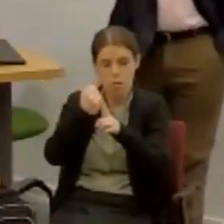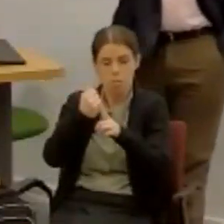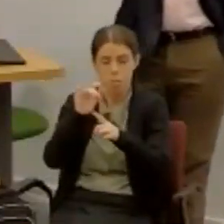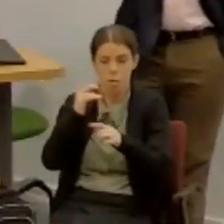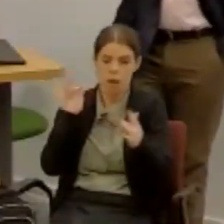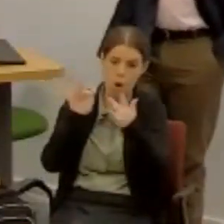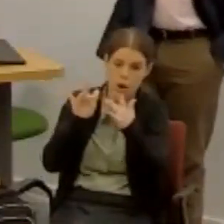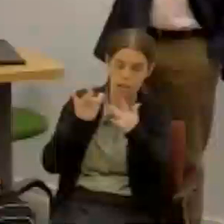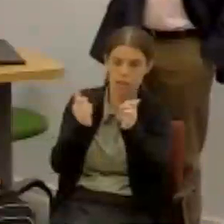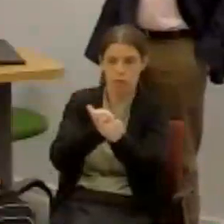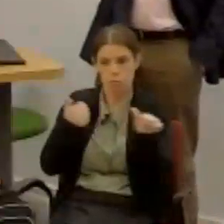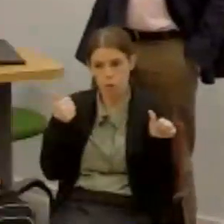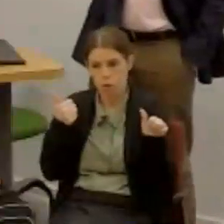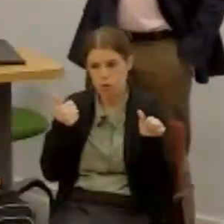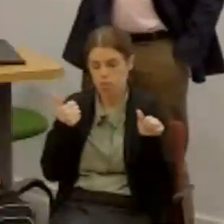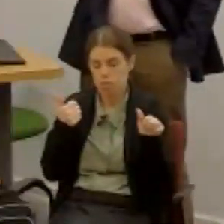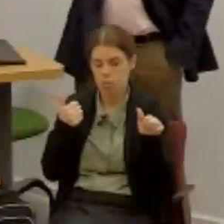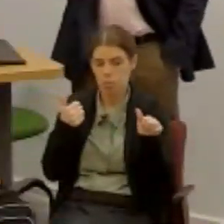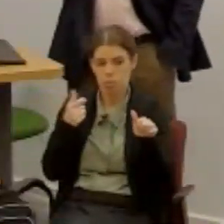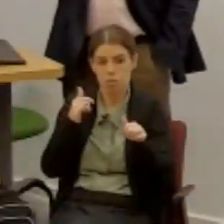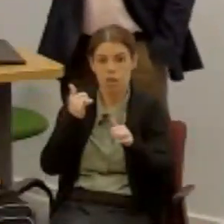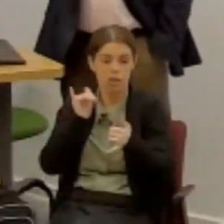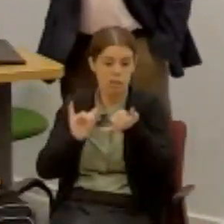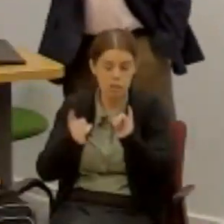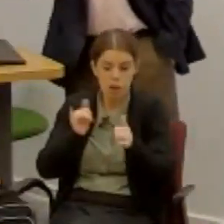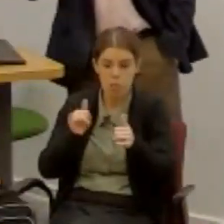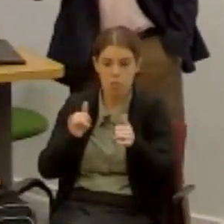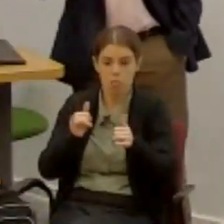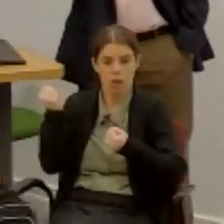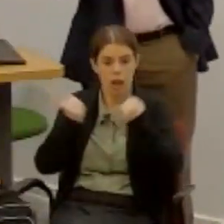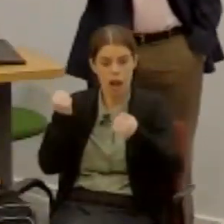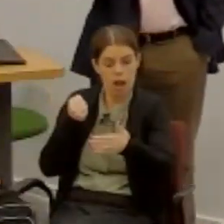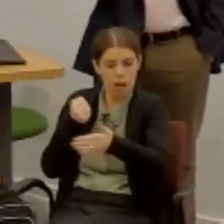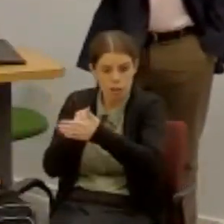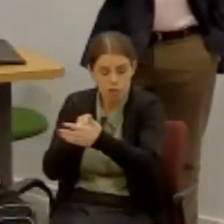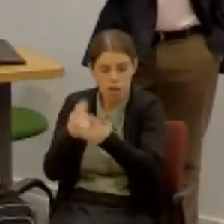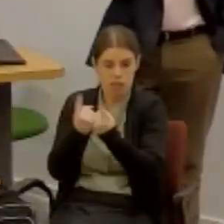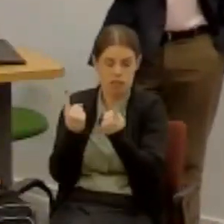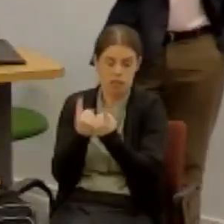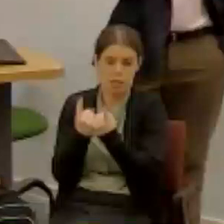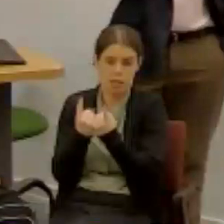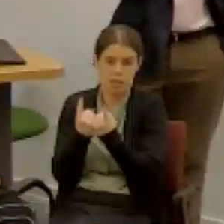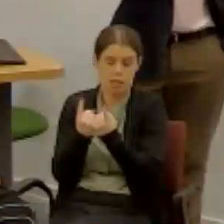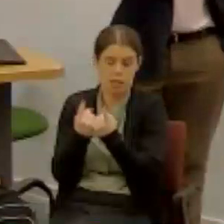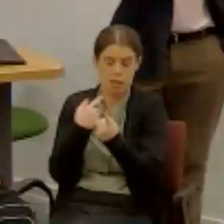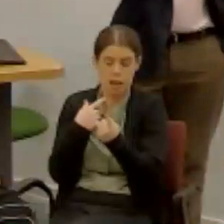and in some circumstances road traffic accidents there and so brain trauma if I virtually no